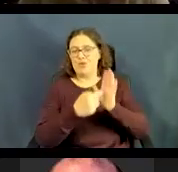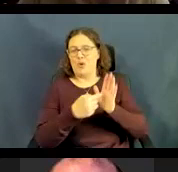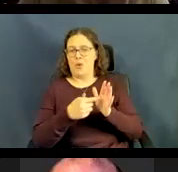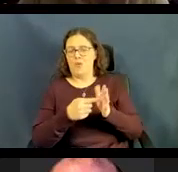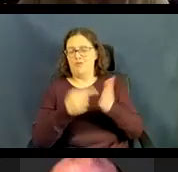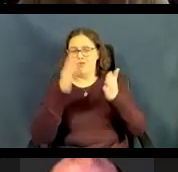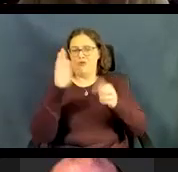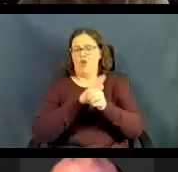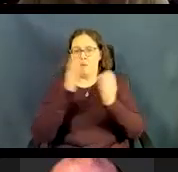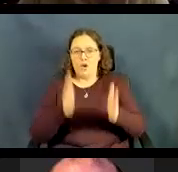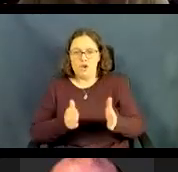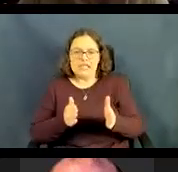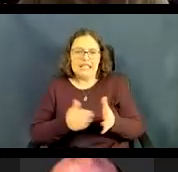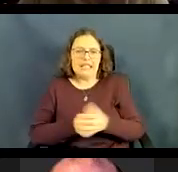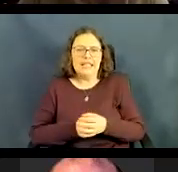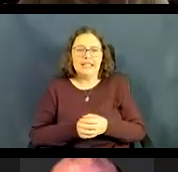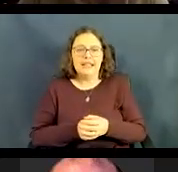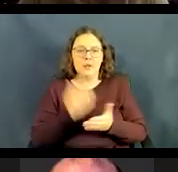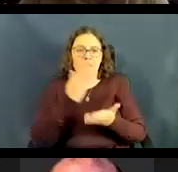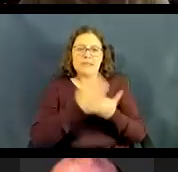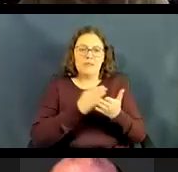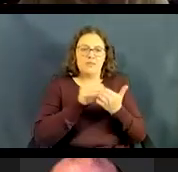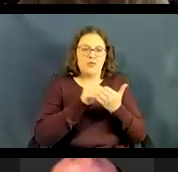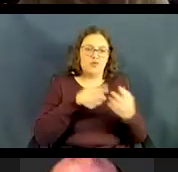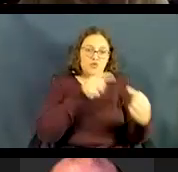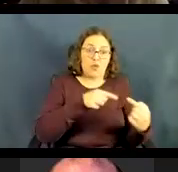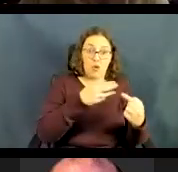See this blue background with green dots? That's what we call a banner.